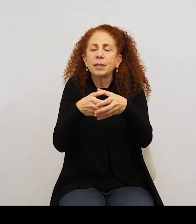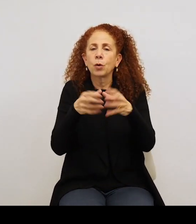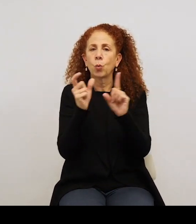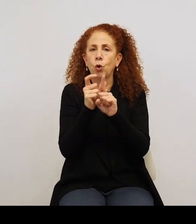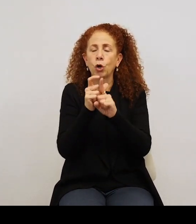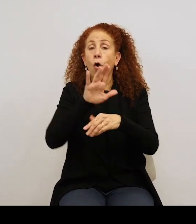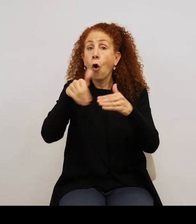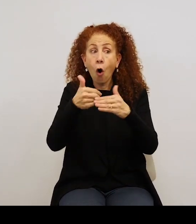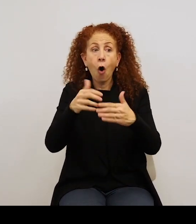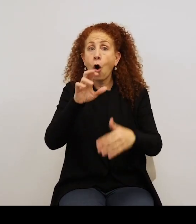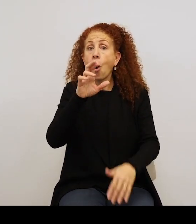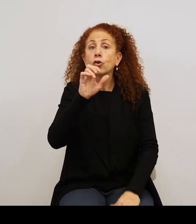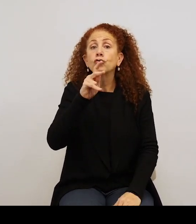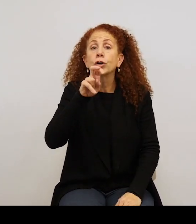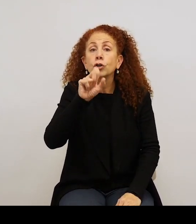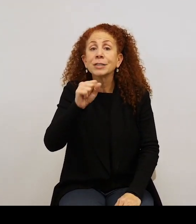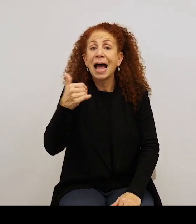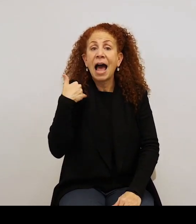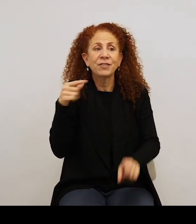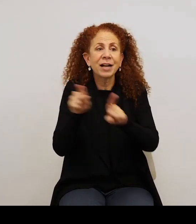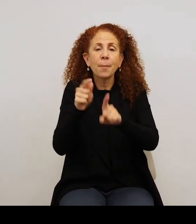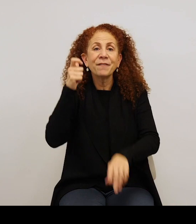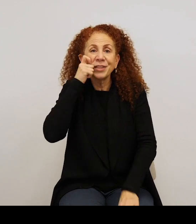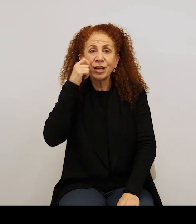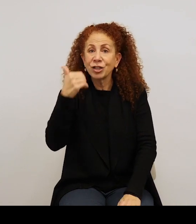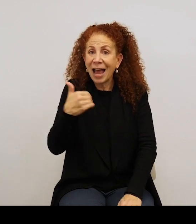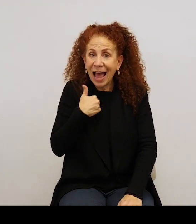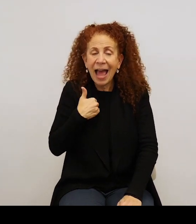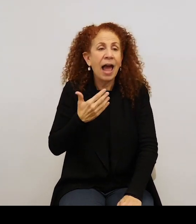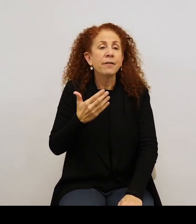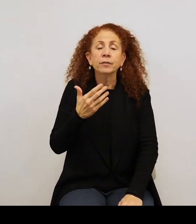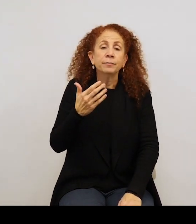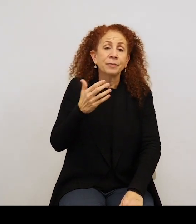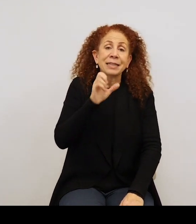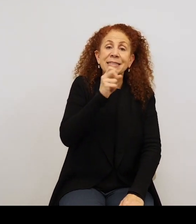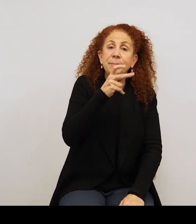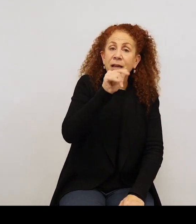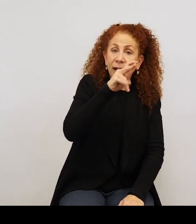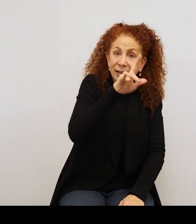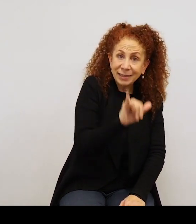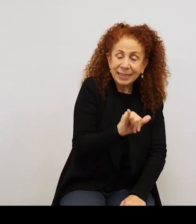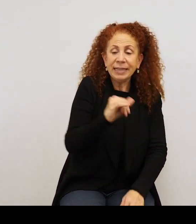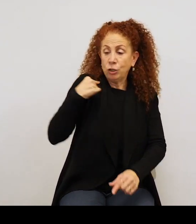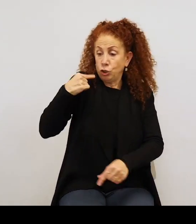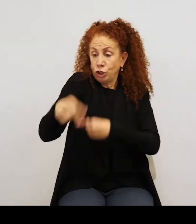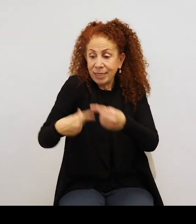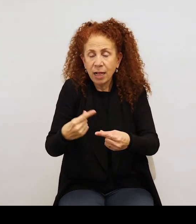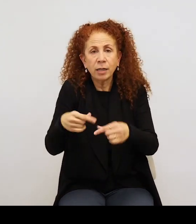All critters share a common flesh-- laterally, symbolically, and geologically.